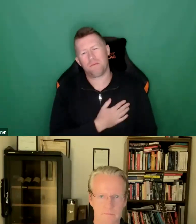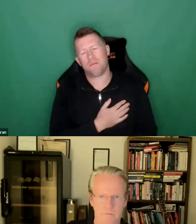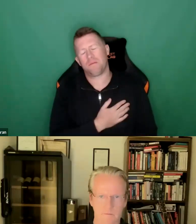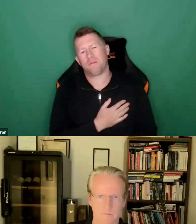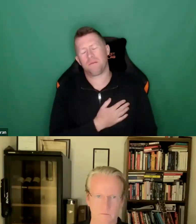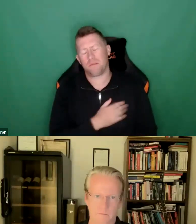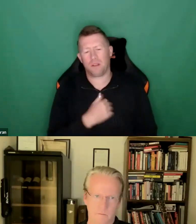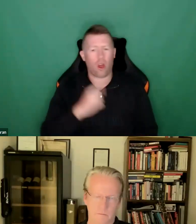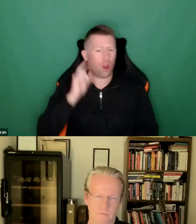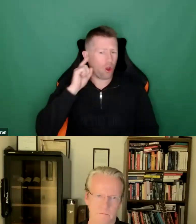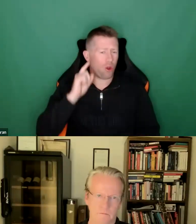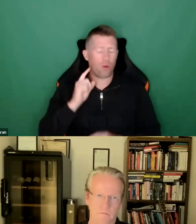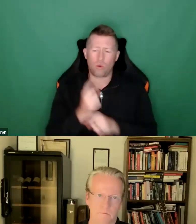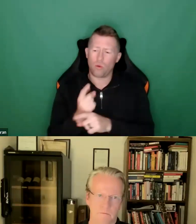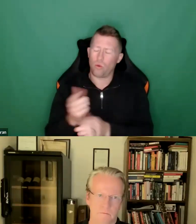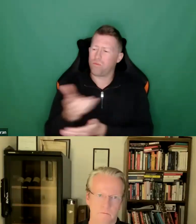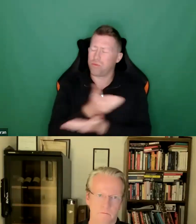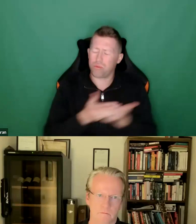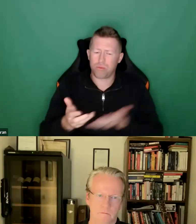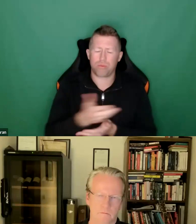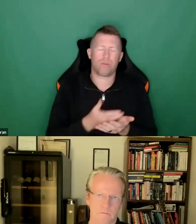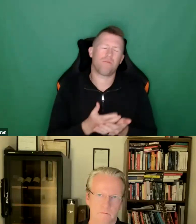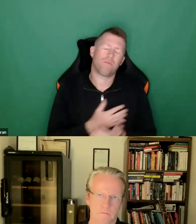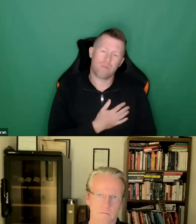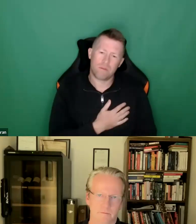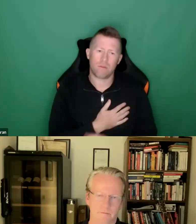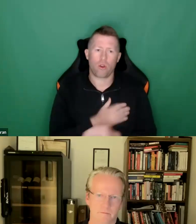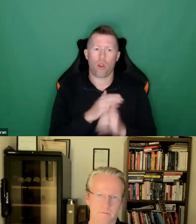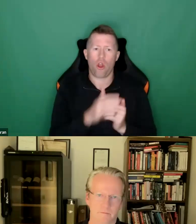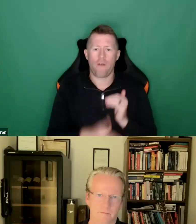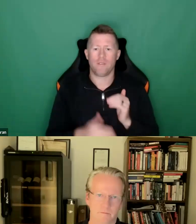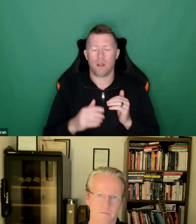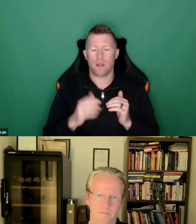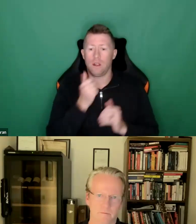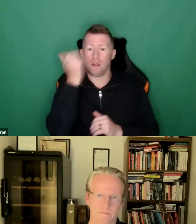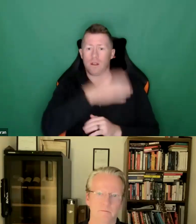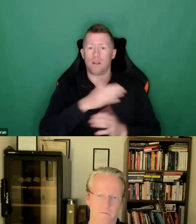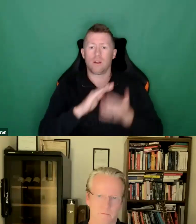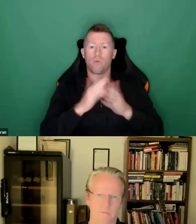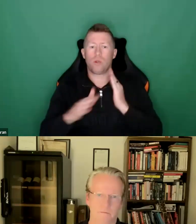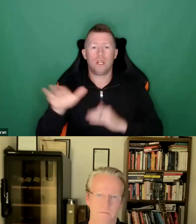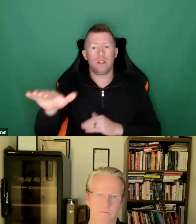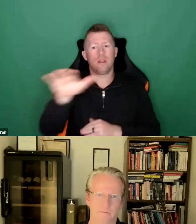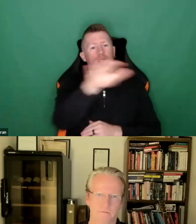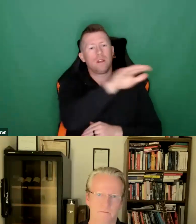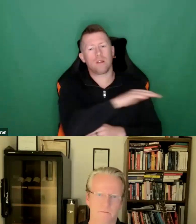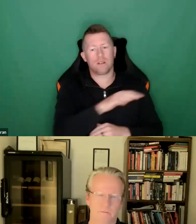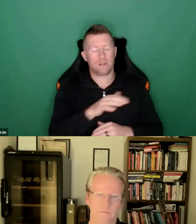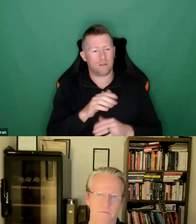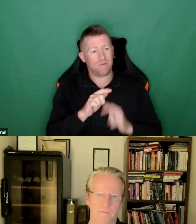It is interesting, and the parent piece, one of the most heartbreaking things I had with my